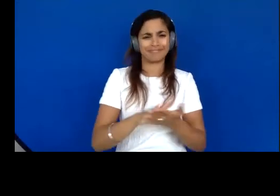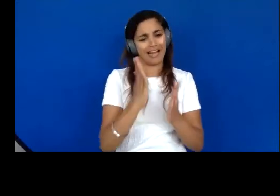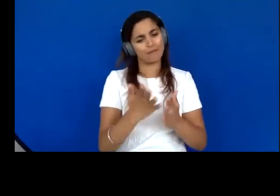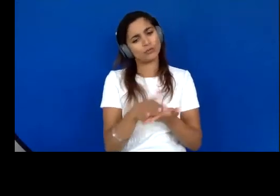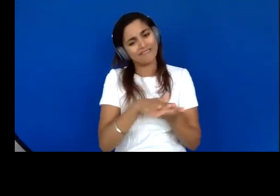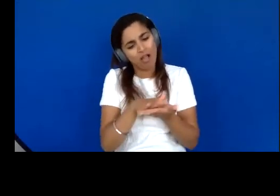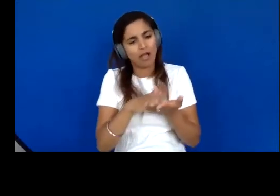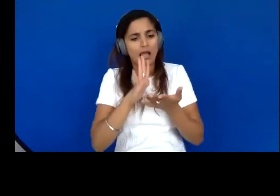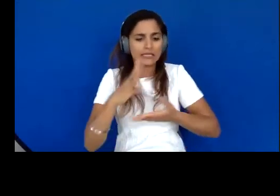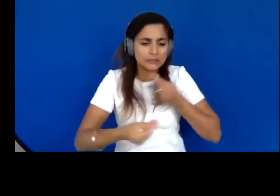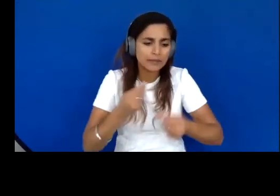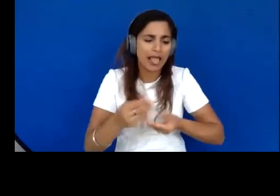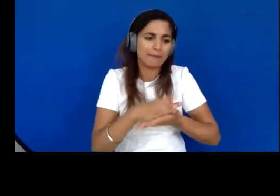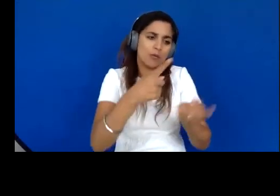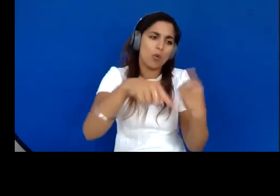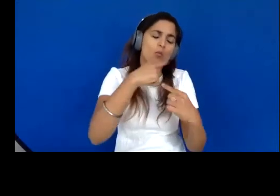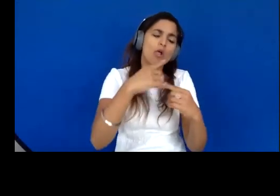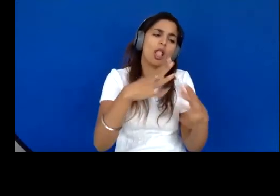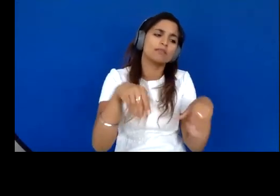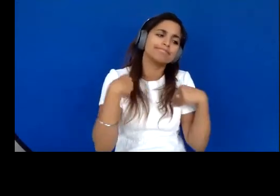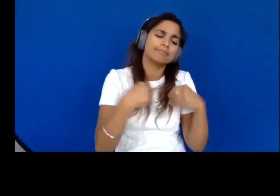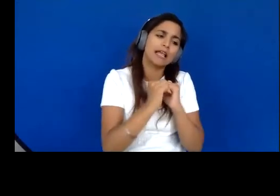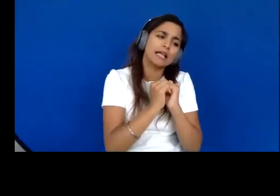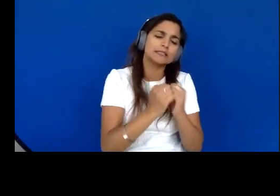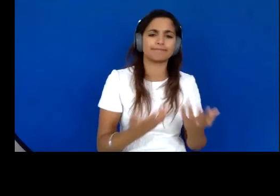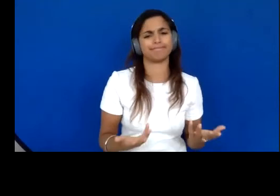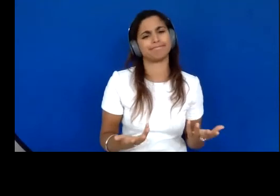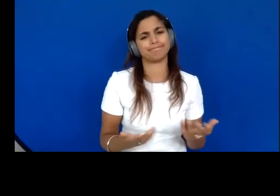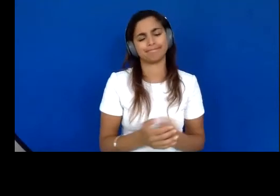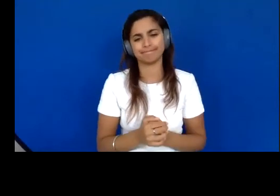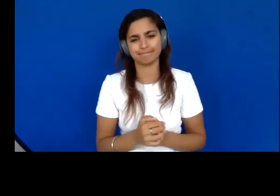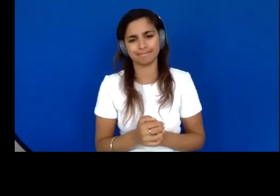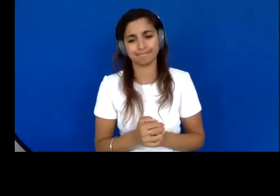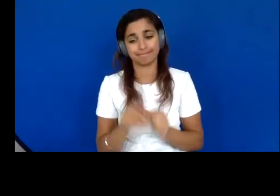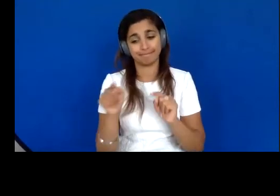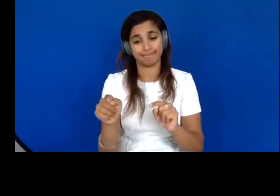accepted by non-disabled society this trajectory is utilized through a channel